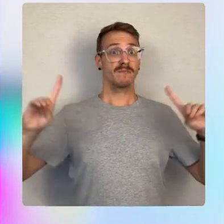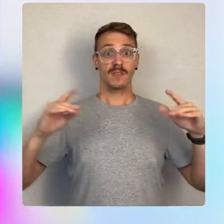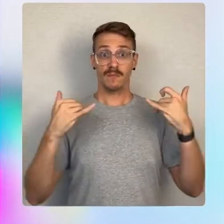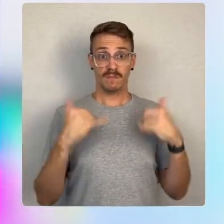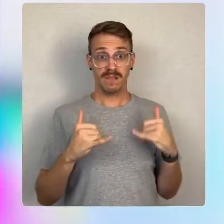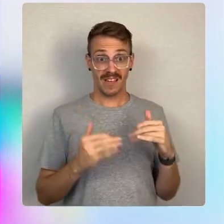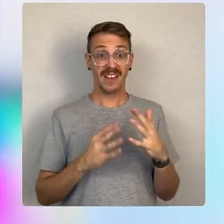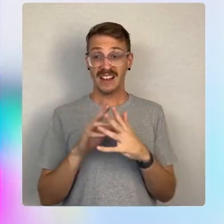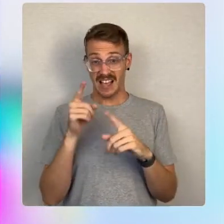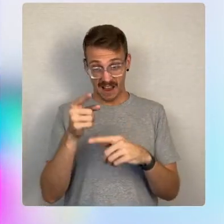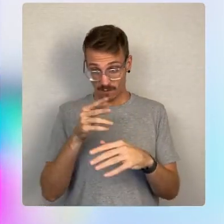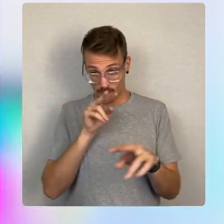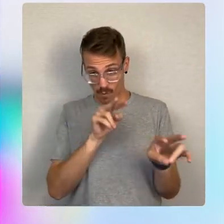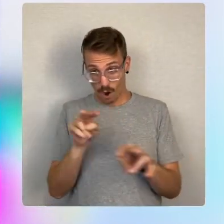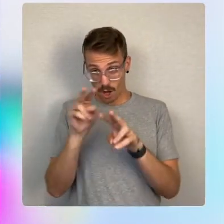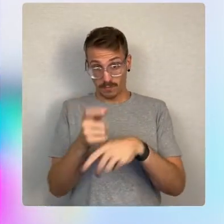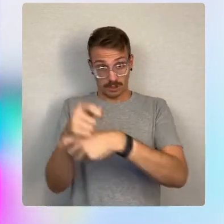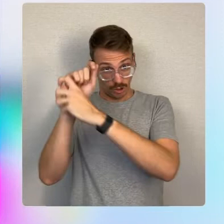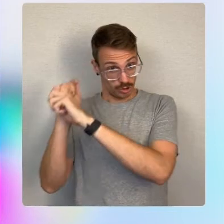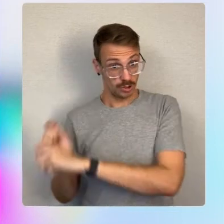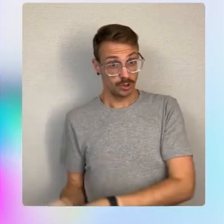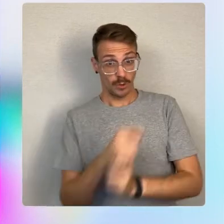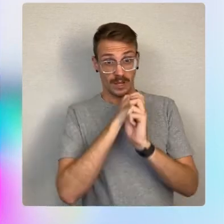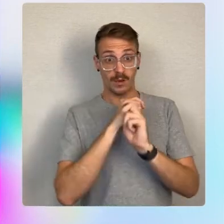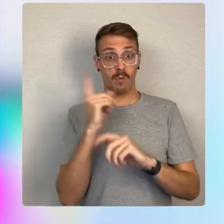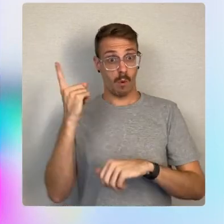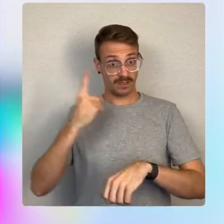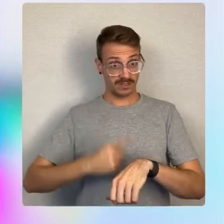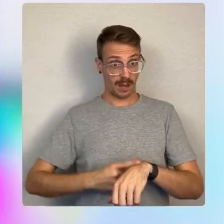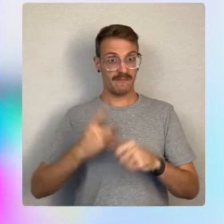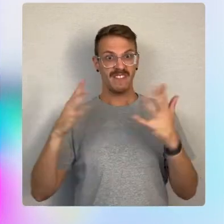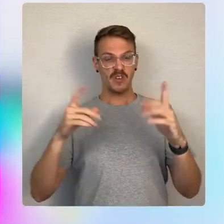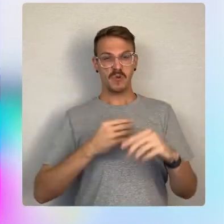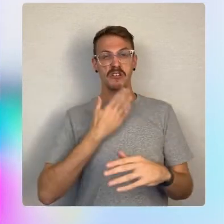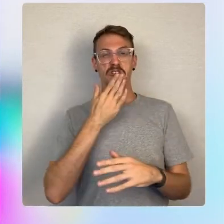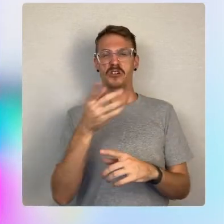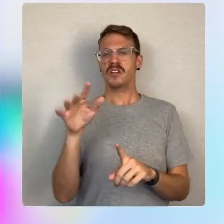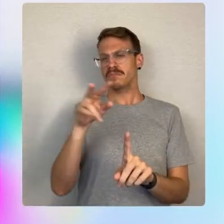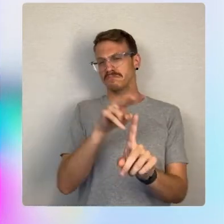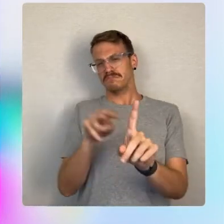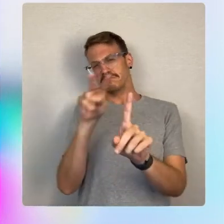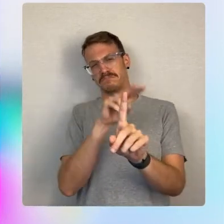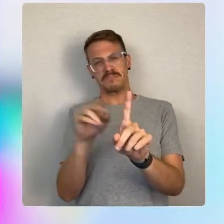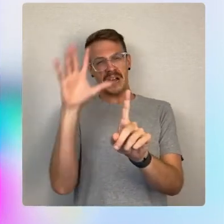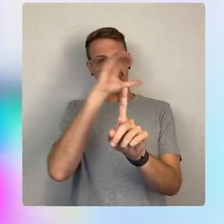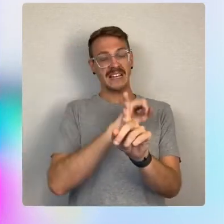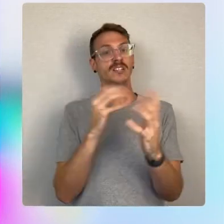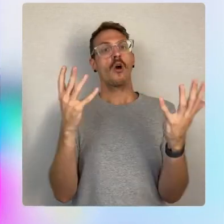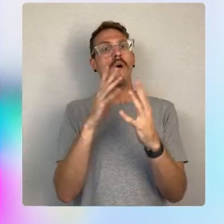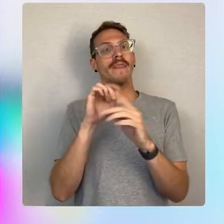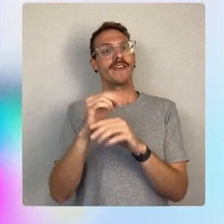and after watching them swing one time, we're pretty good at kind of guessing what their handicap is in real life,